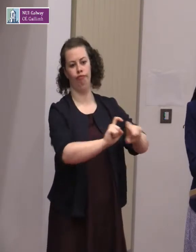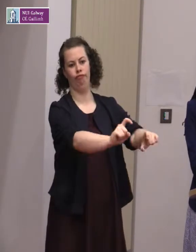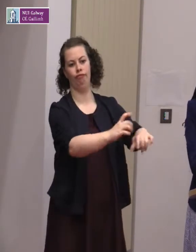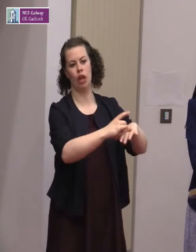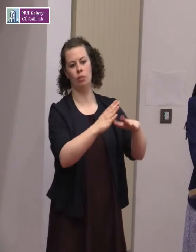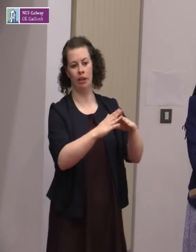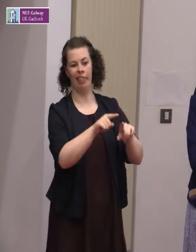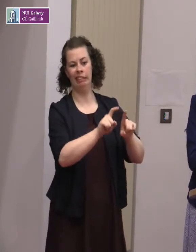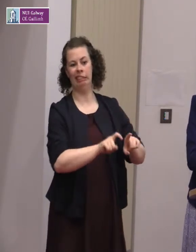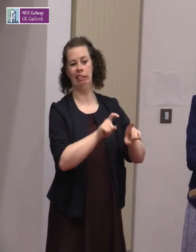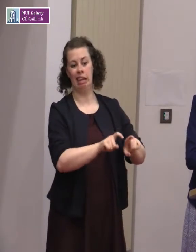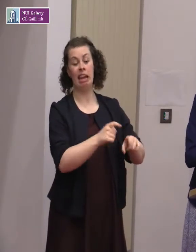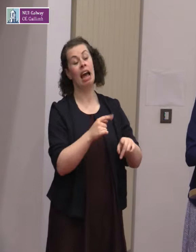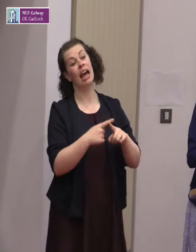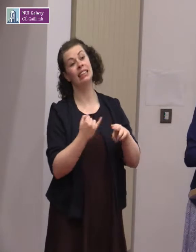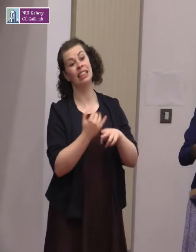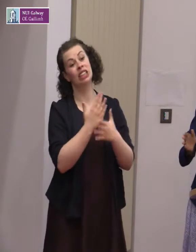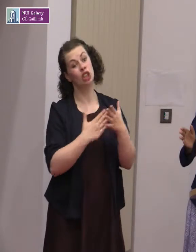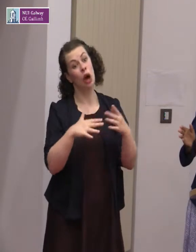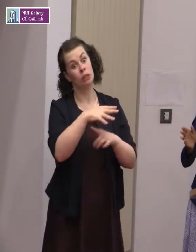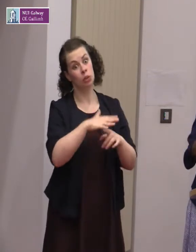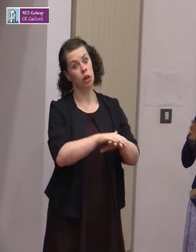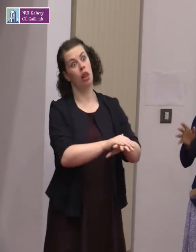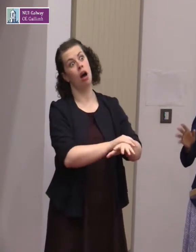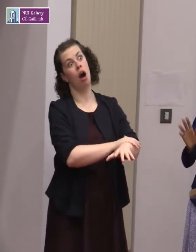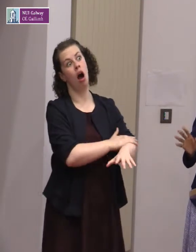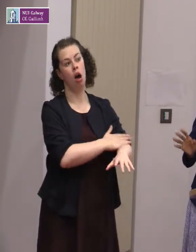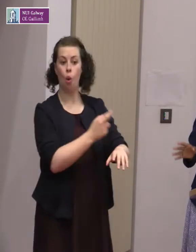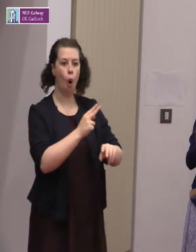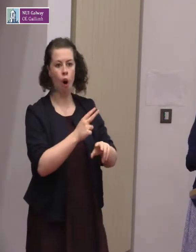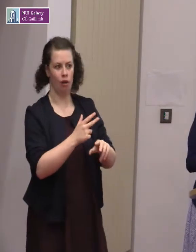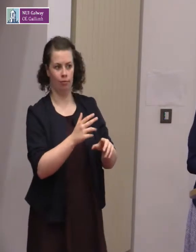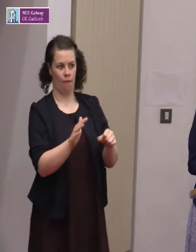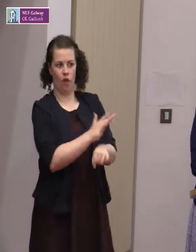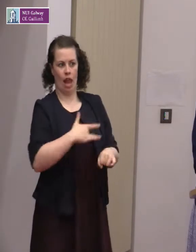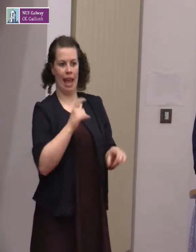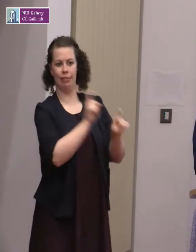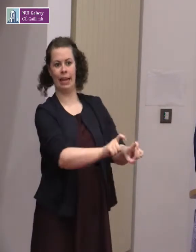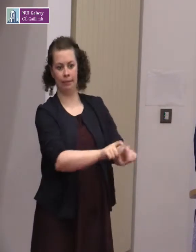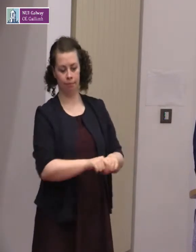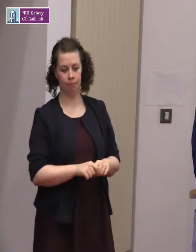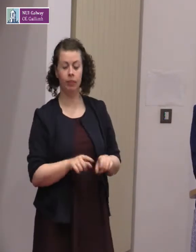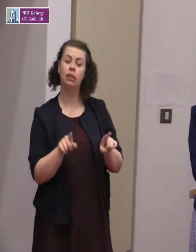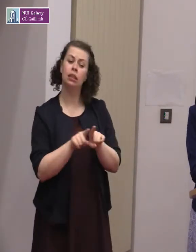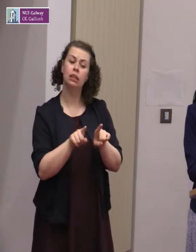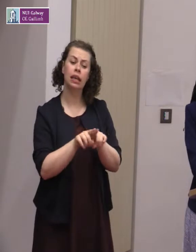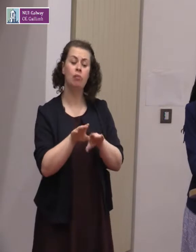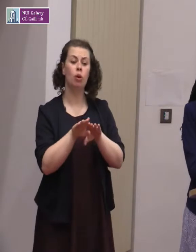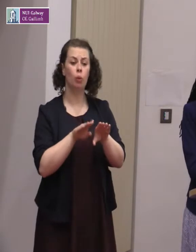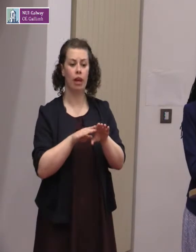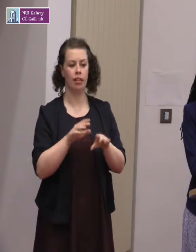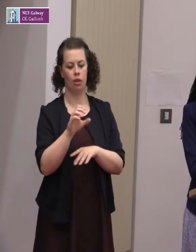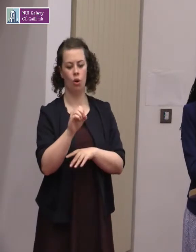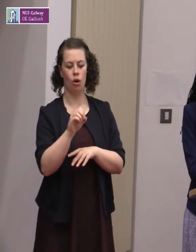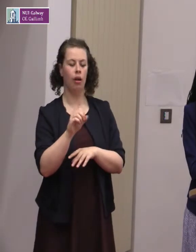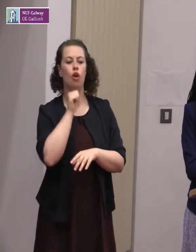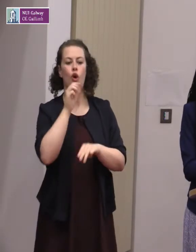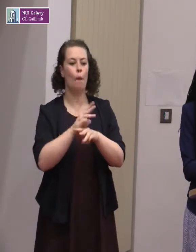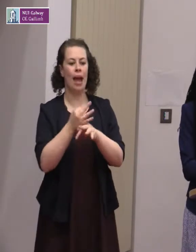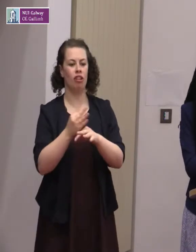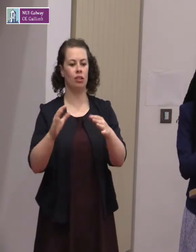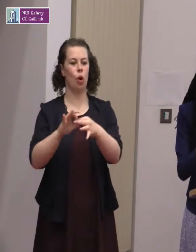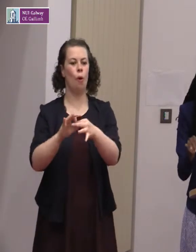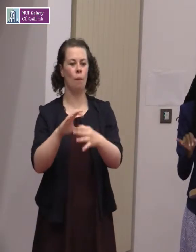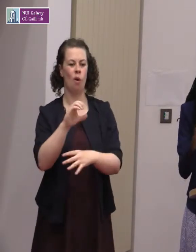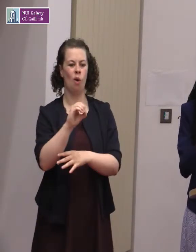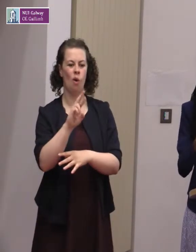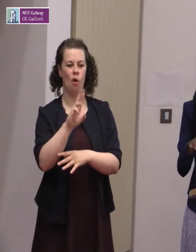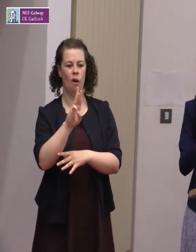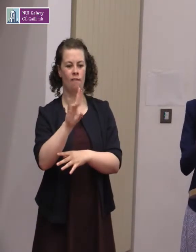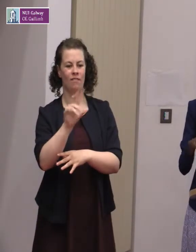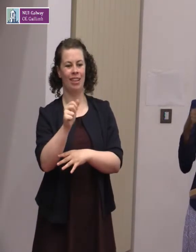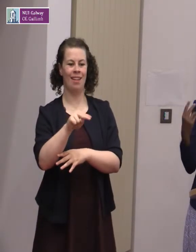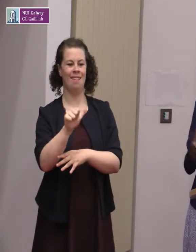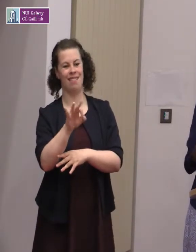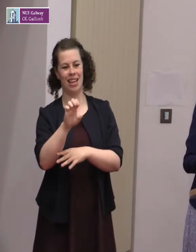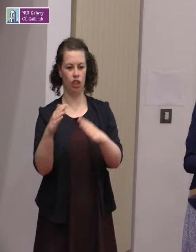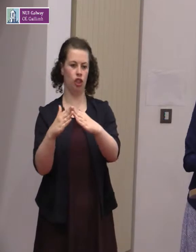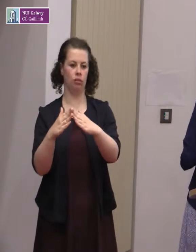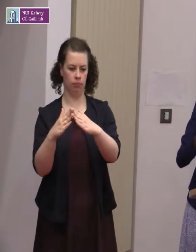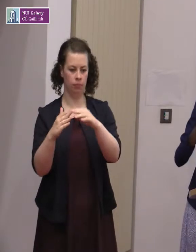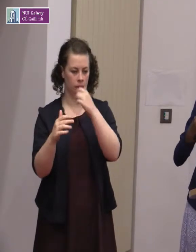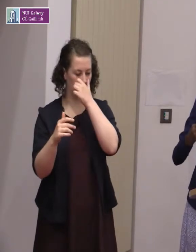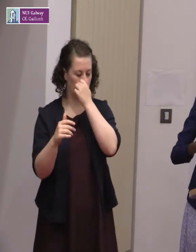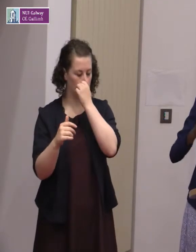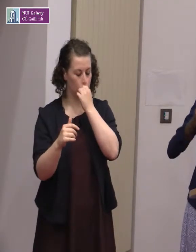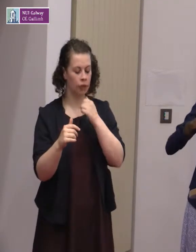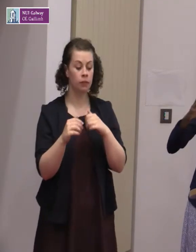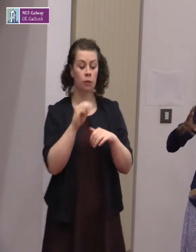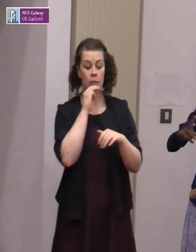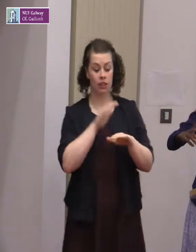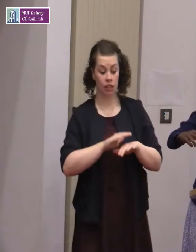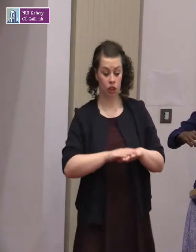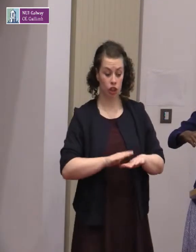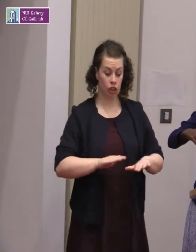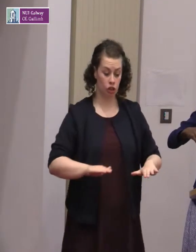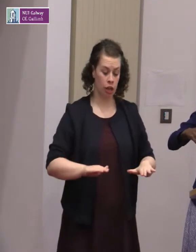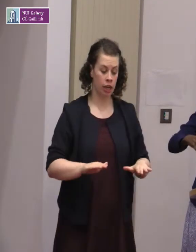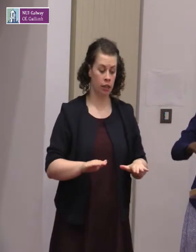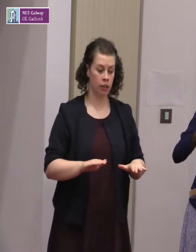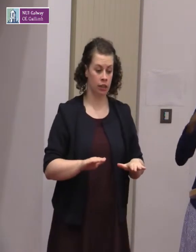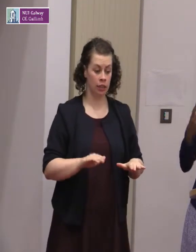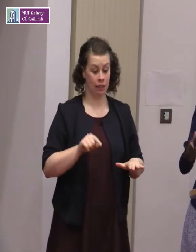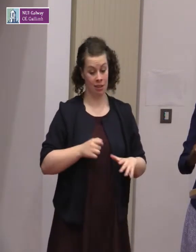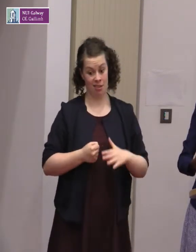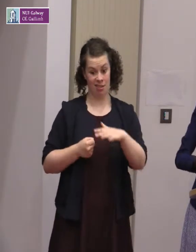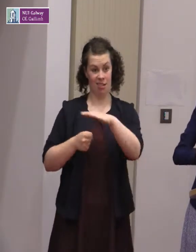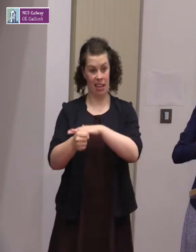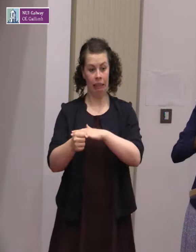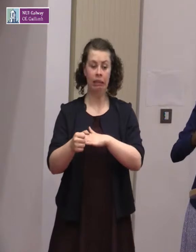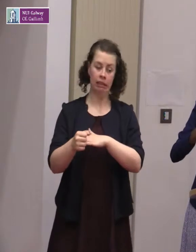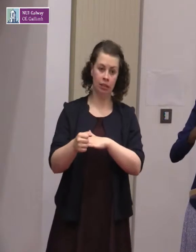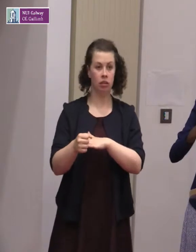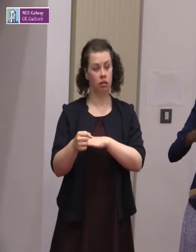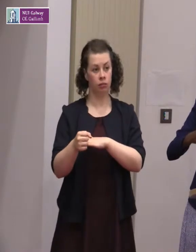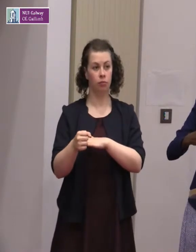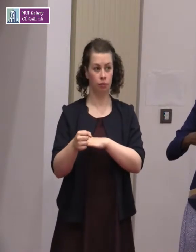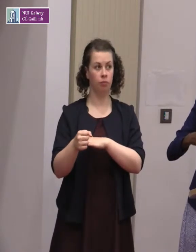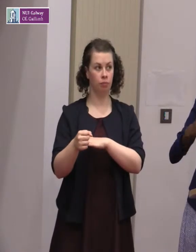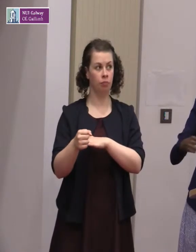kept in some cases for a long indefinite period, this has been the way that children, in the